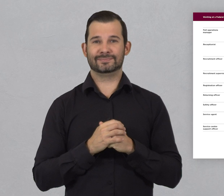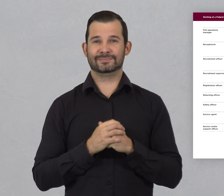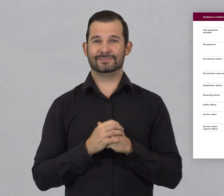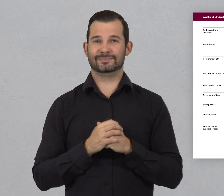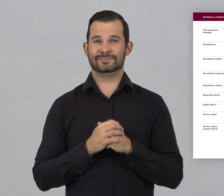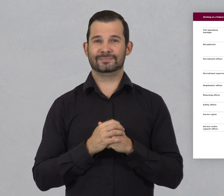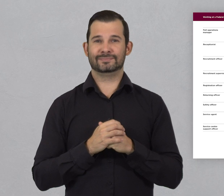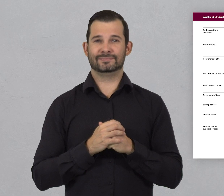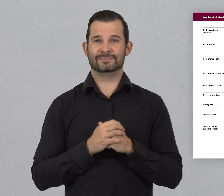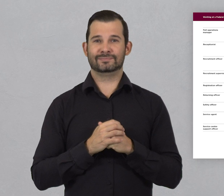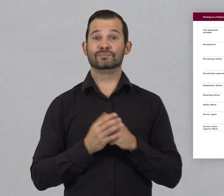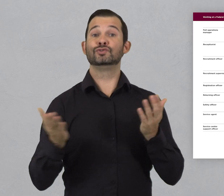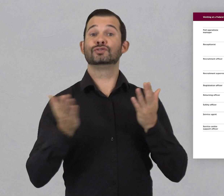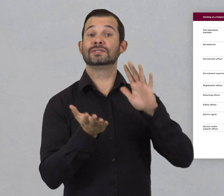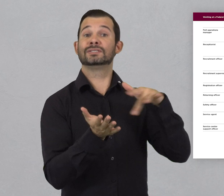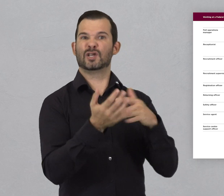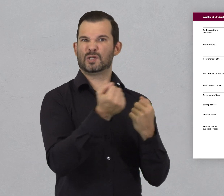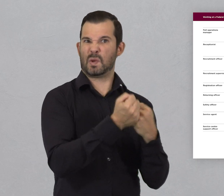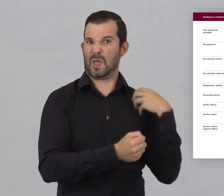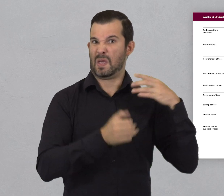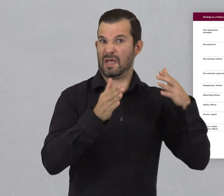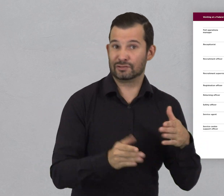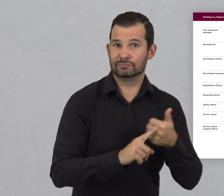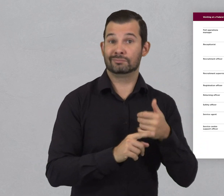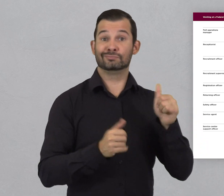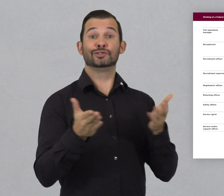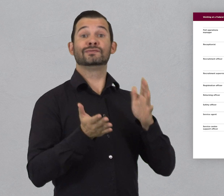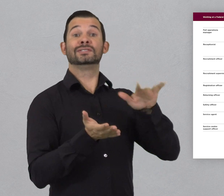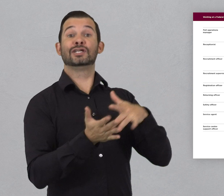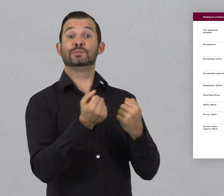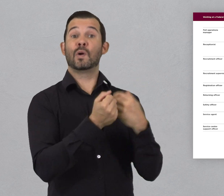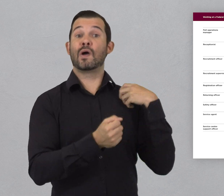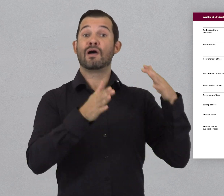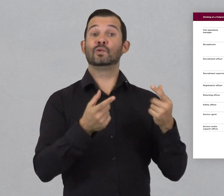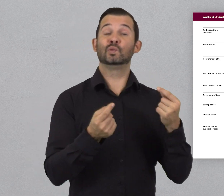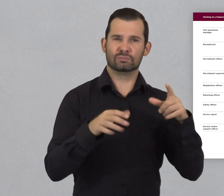Service centre support officer: A service centre support officer performs data